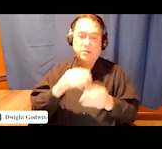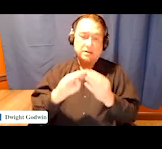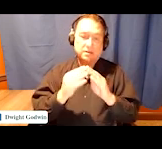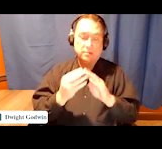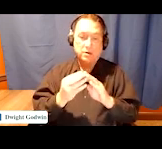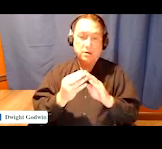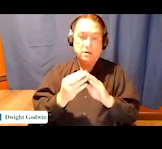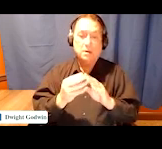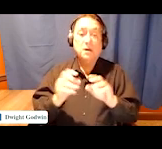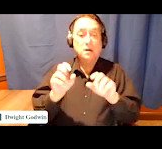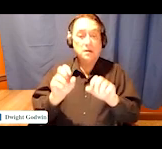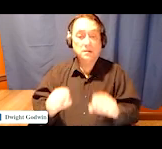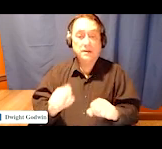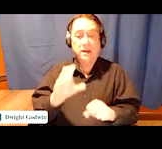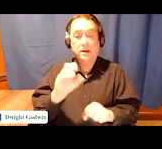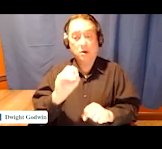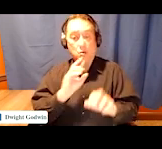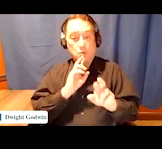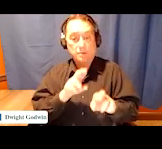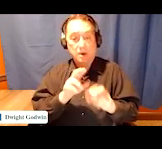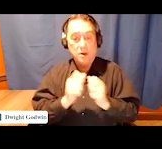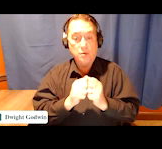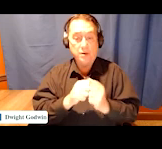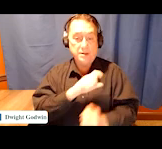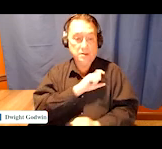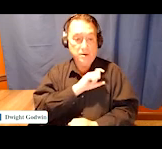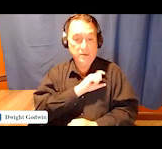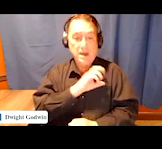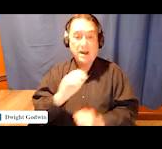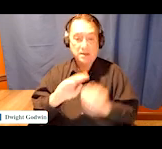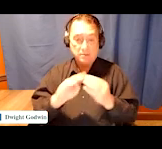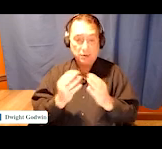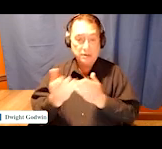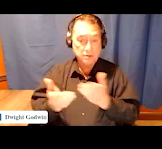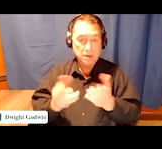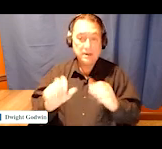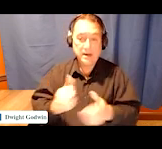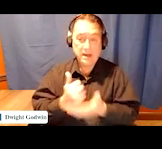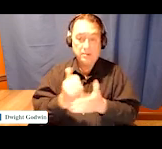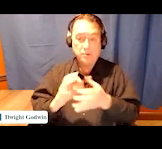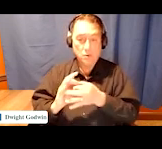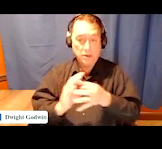You can correspond with law enforcement and community services, can help coordinate outreach and engagement efforts